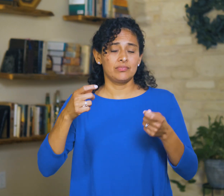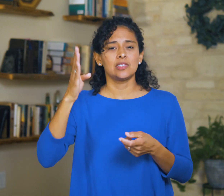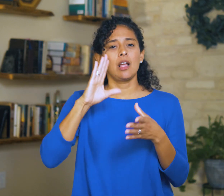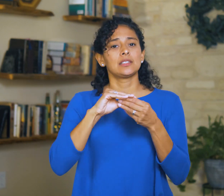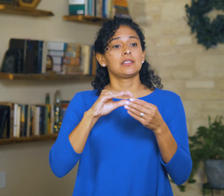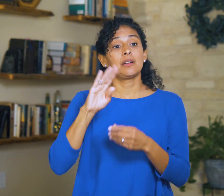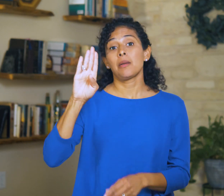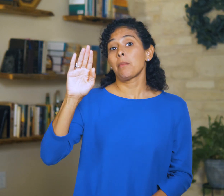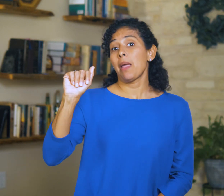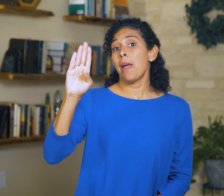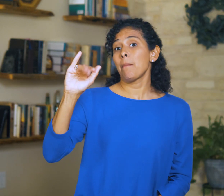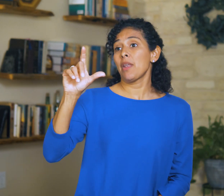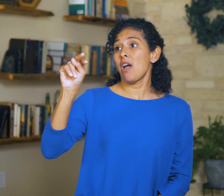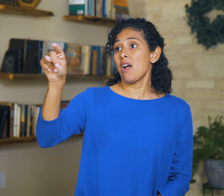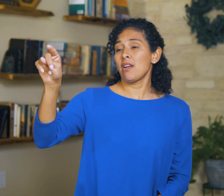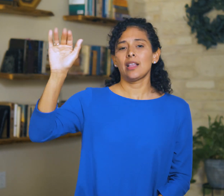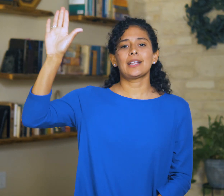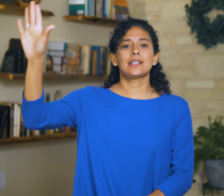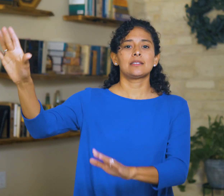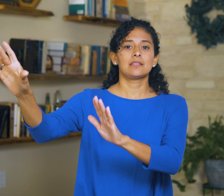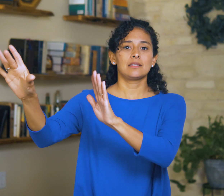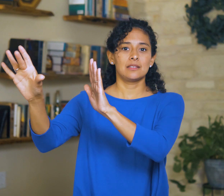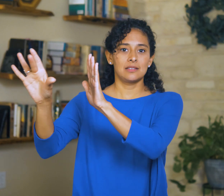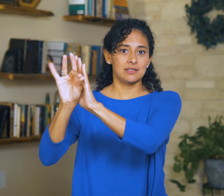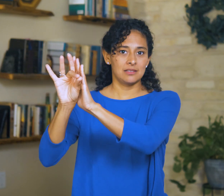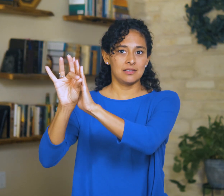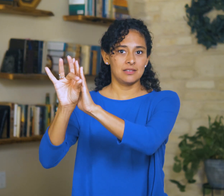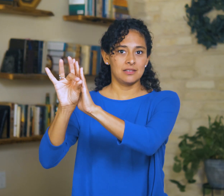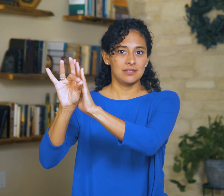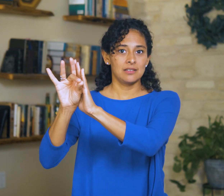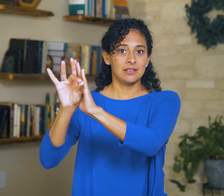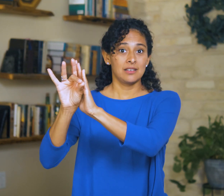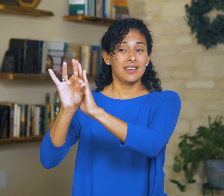He refers to Babylon as “my consecrated ones”.